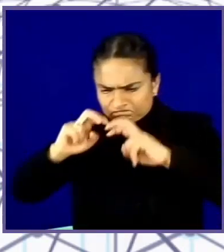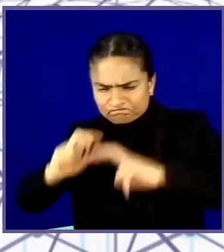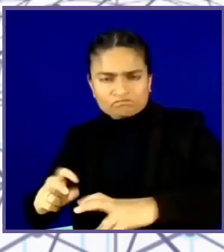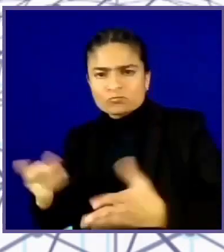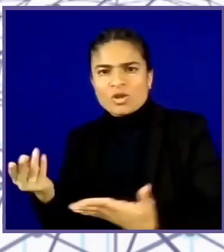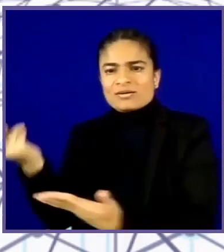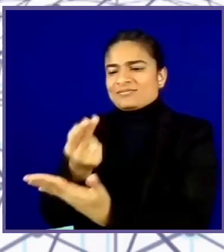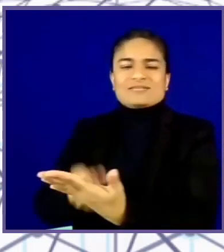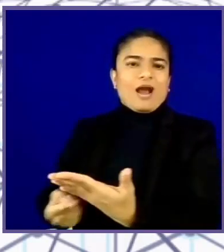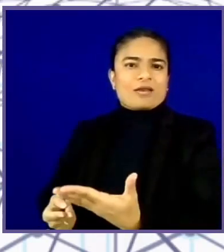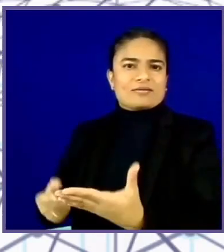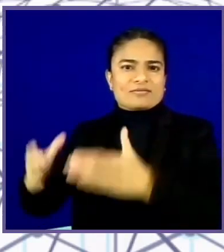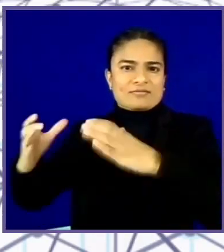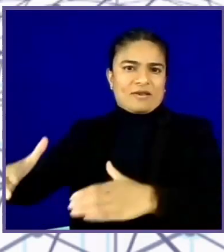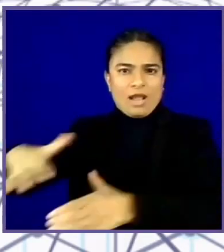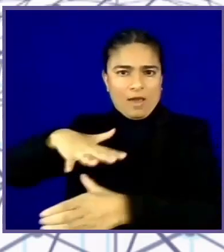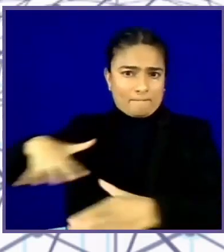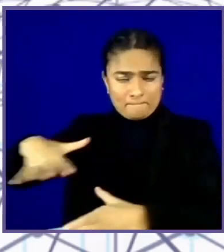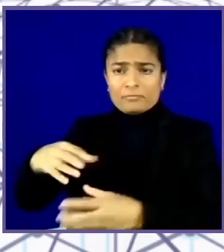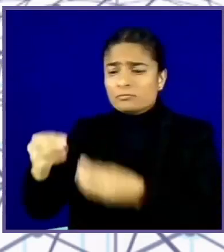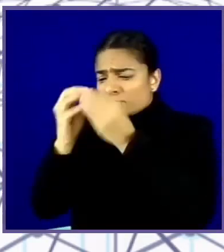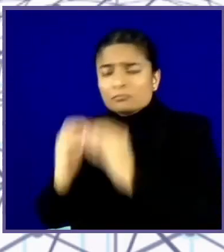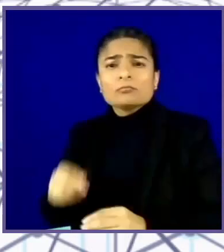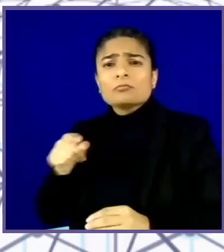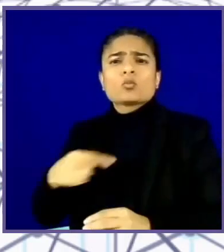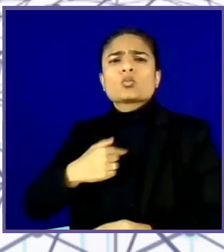related to rehabilitation, health care and assistive technology.